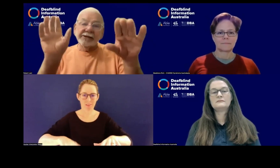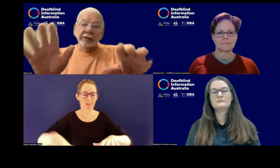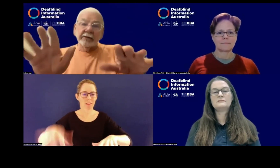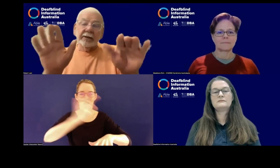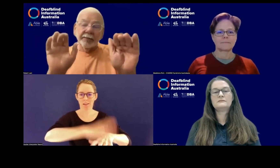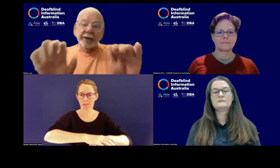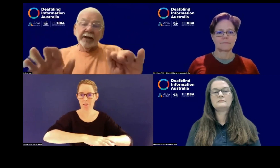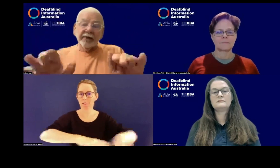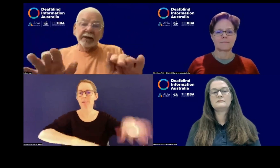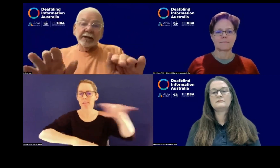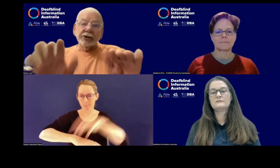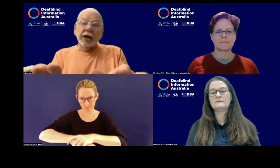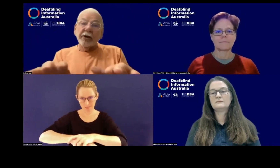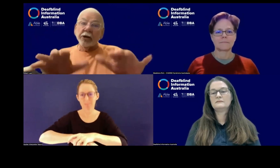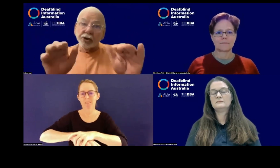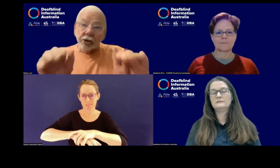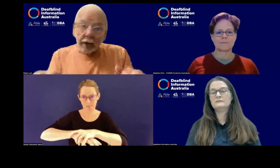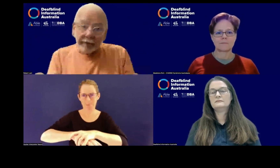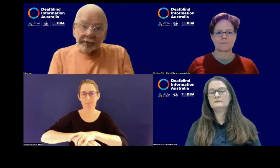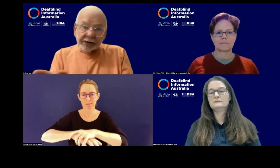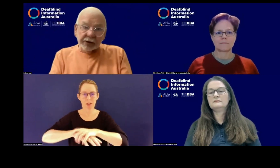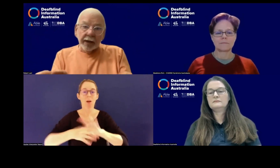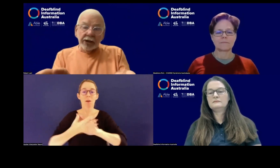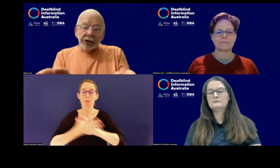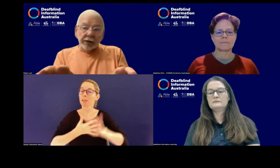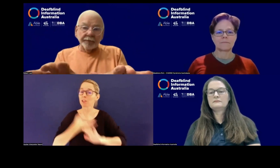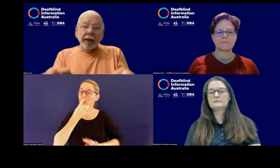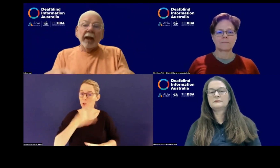That's still giving the child the control of the situation.